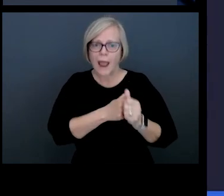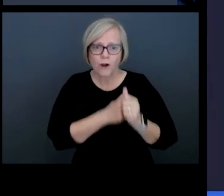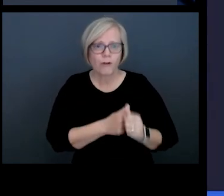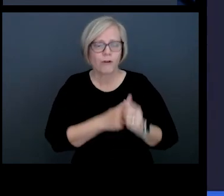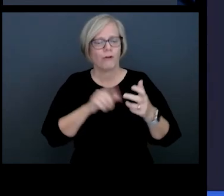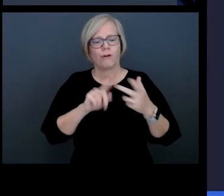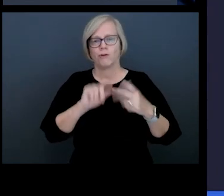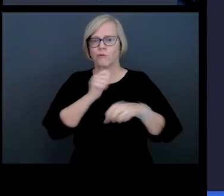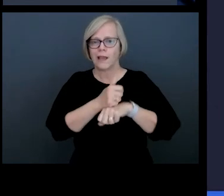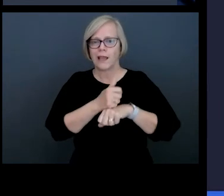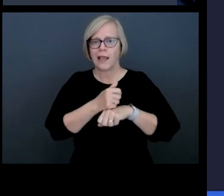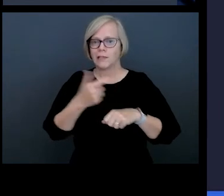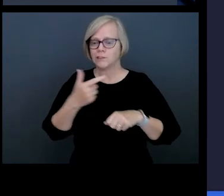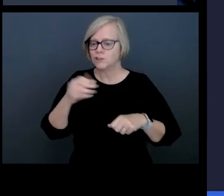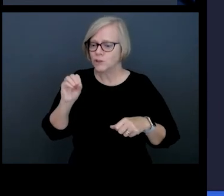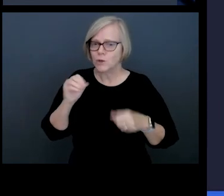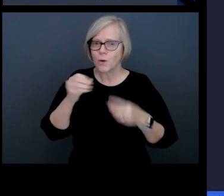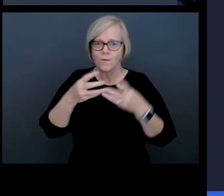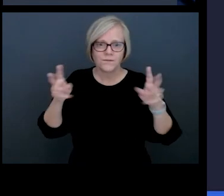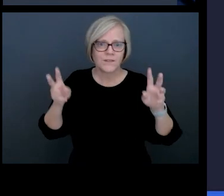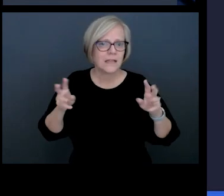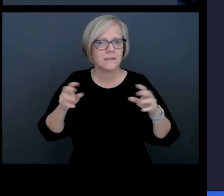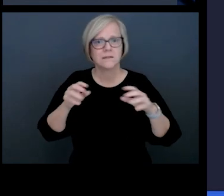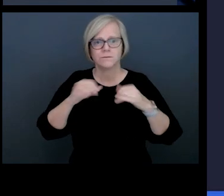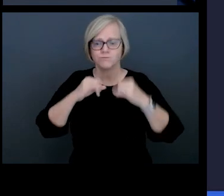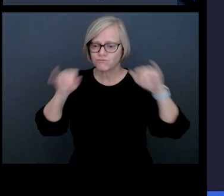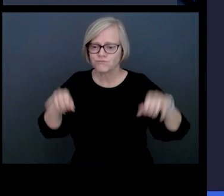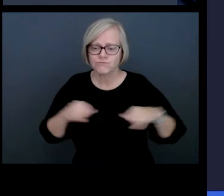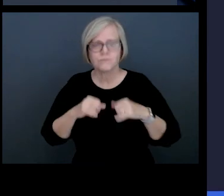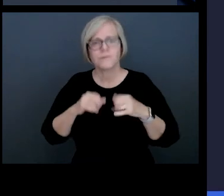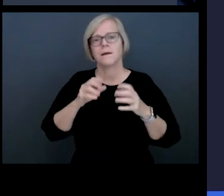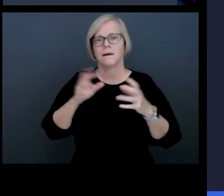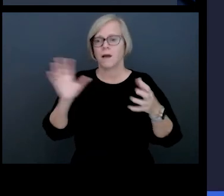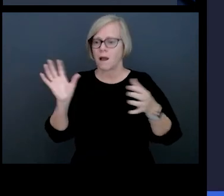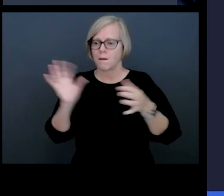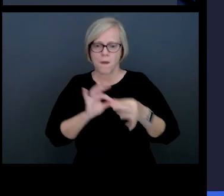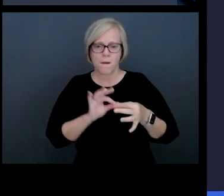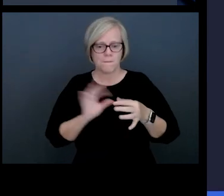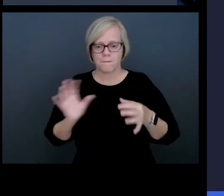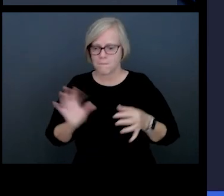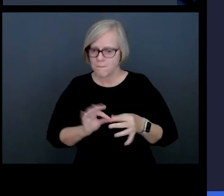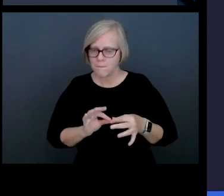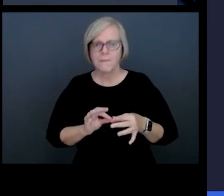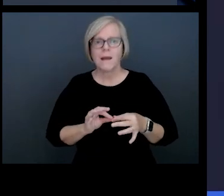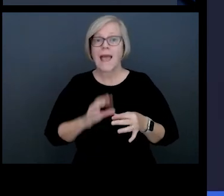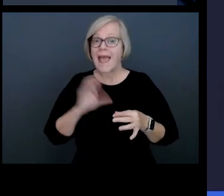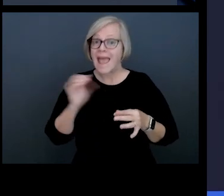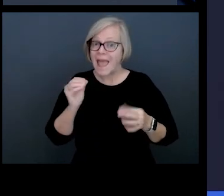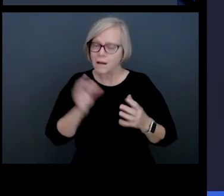making the connections of those together, and then more importantly, creating that event bridge rule